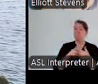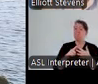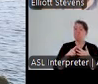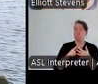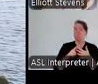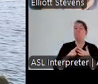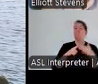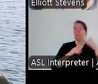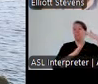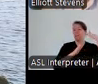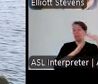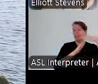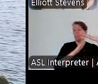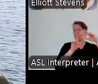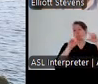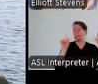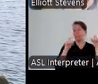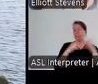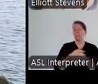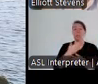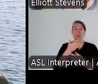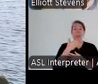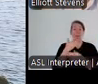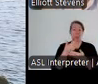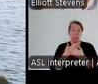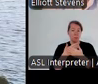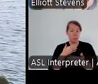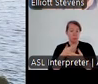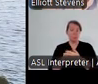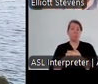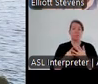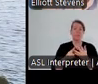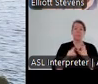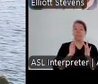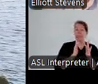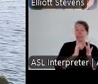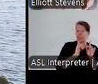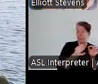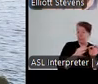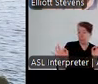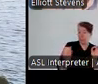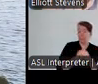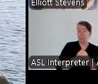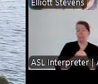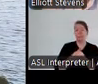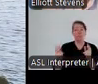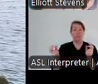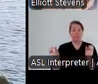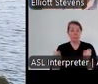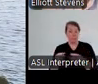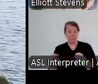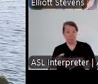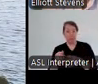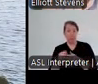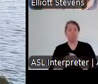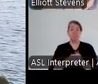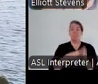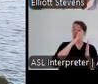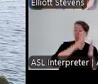colour contrast, alt text, link text, captions and transcripts. I notice lots of students are making videos or podcasts,